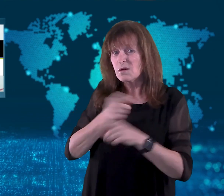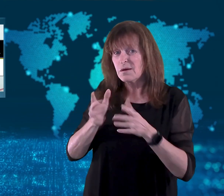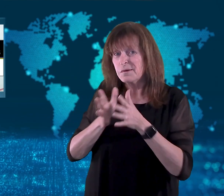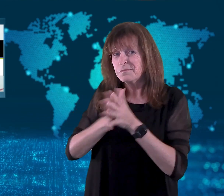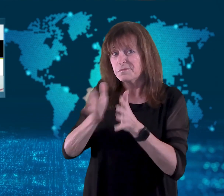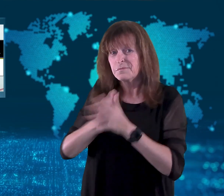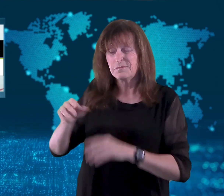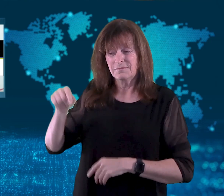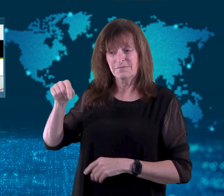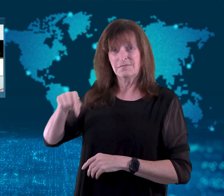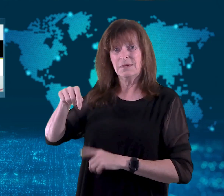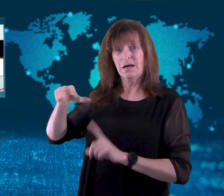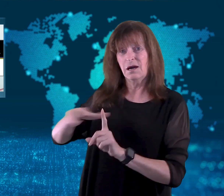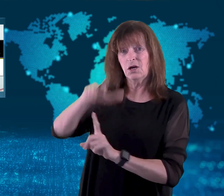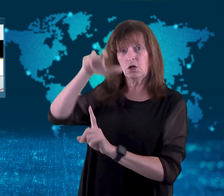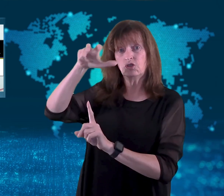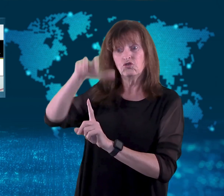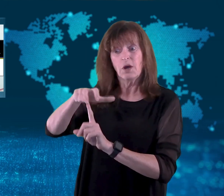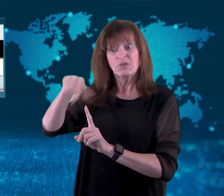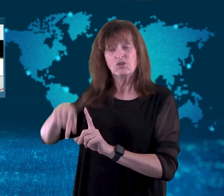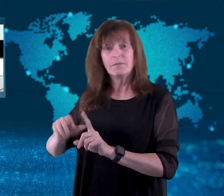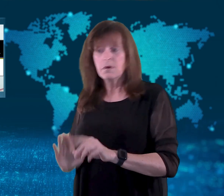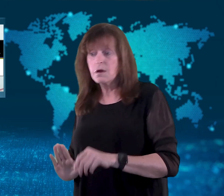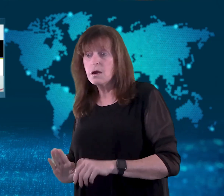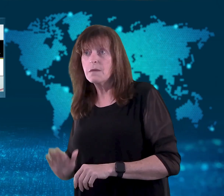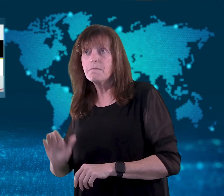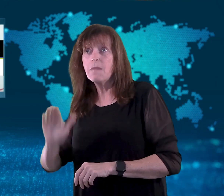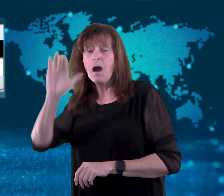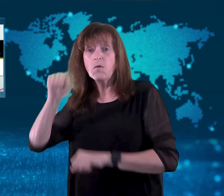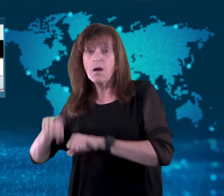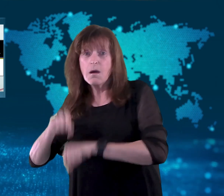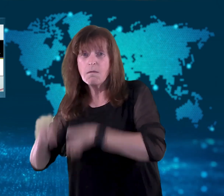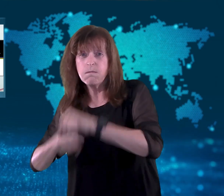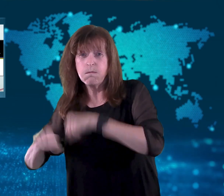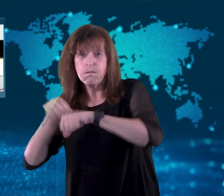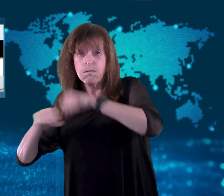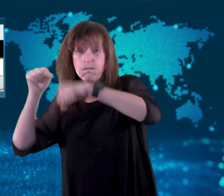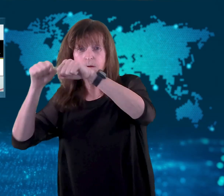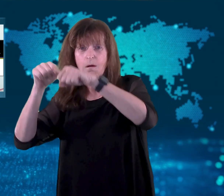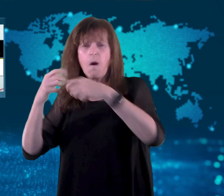He also said if the championships were for mountain bikes,